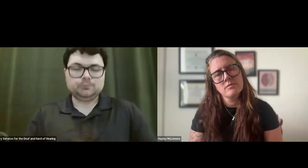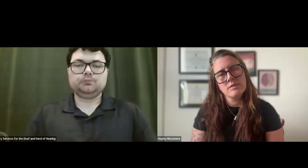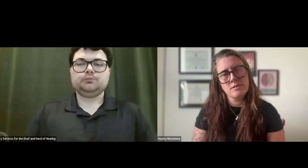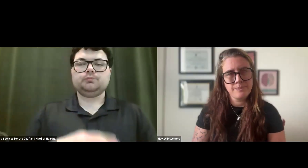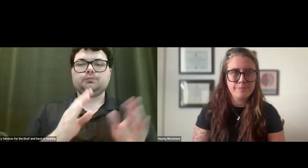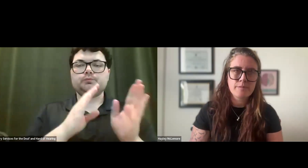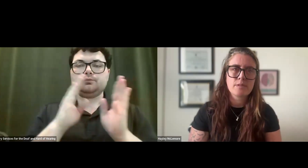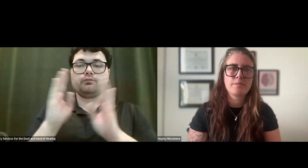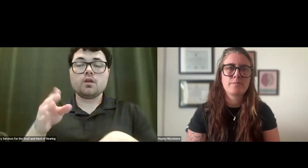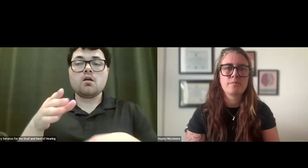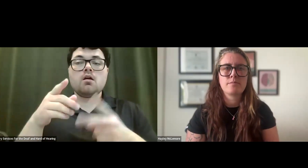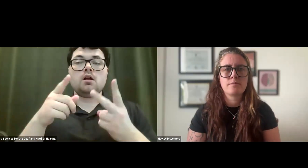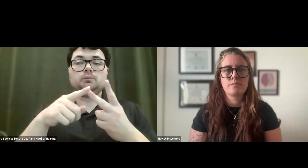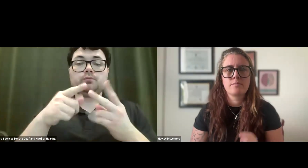a little bit about those topics.